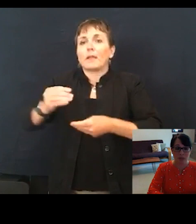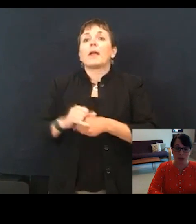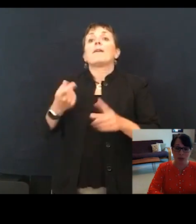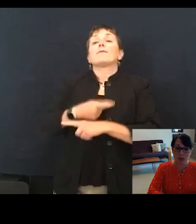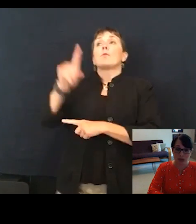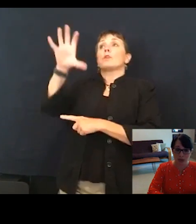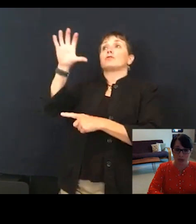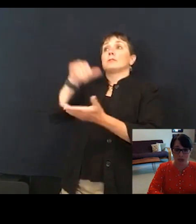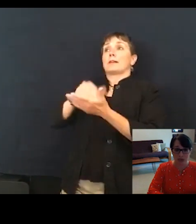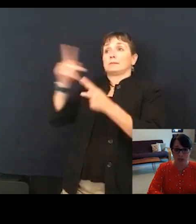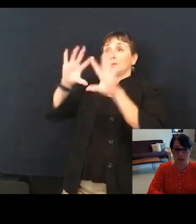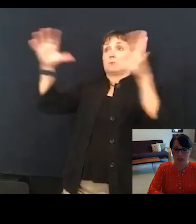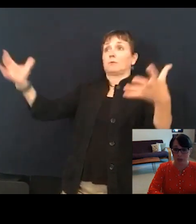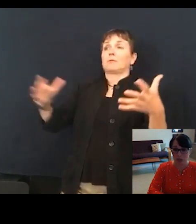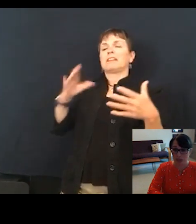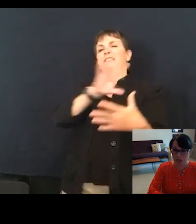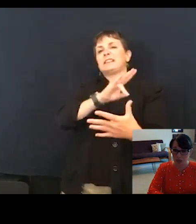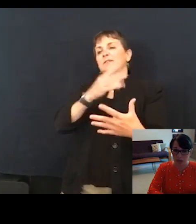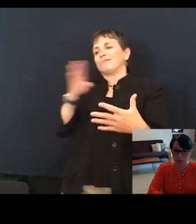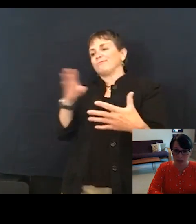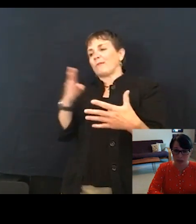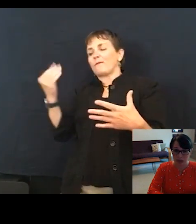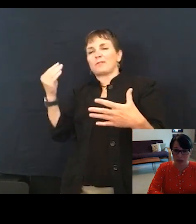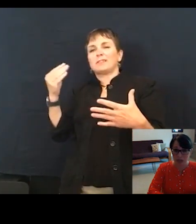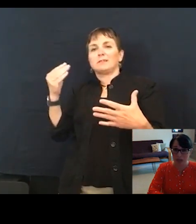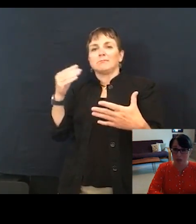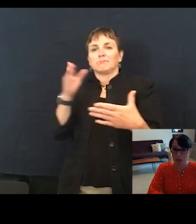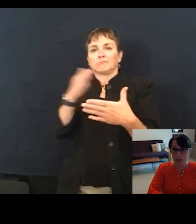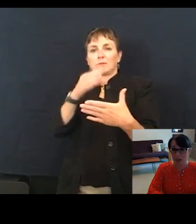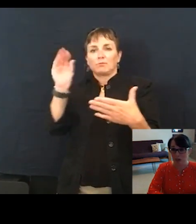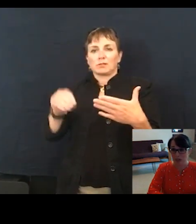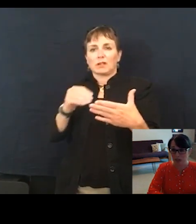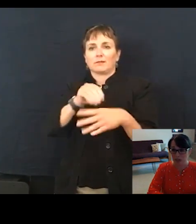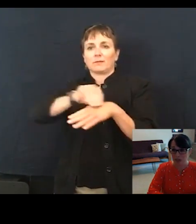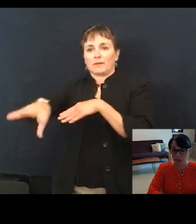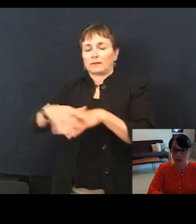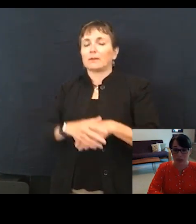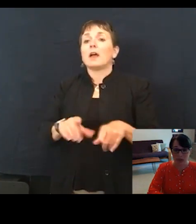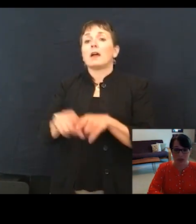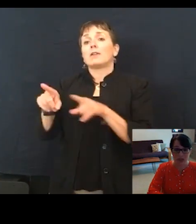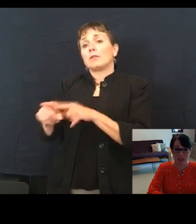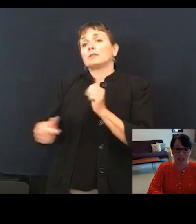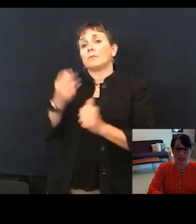People with Usher syndrome develop retinitis pigmentosa, bilateral deafness or hearing loss,